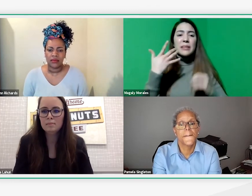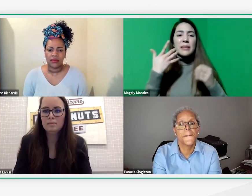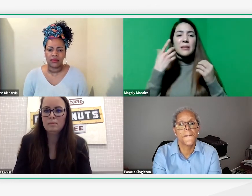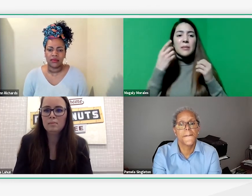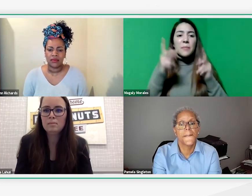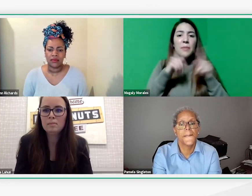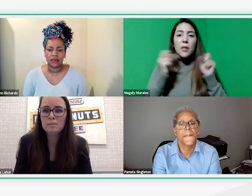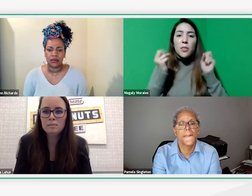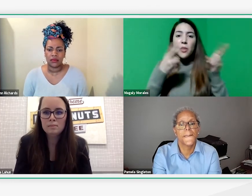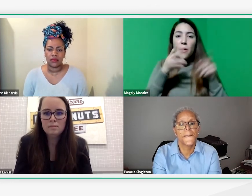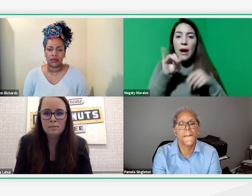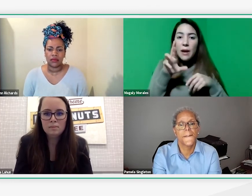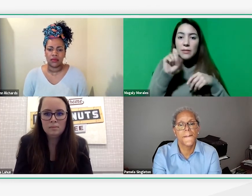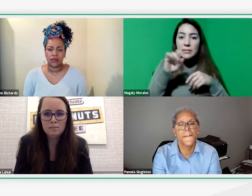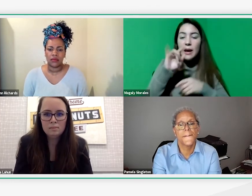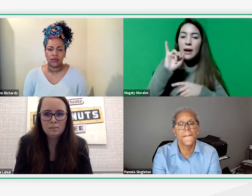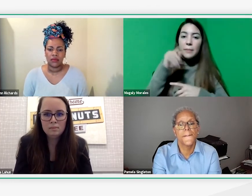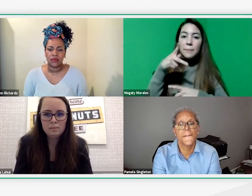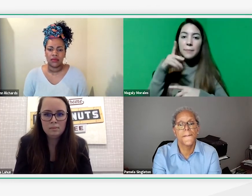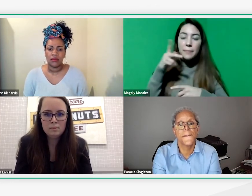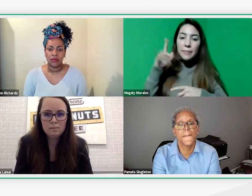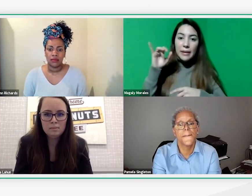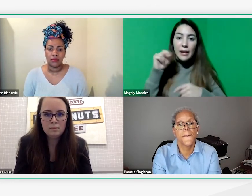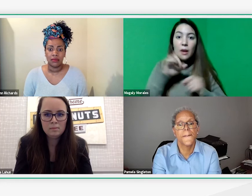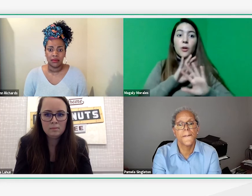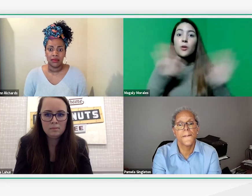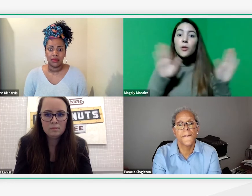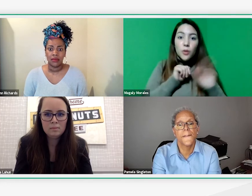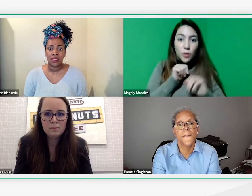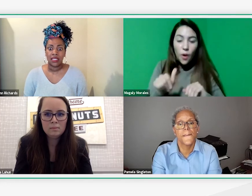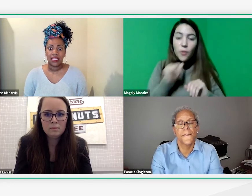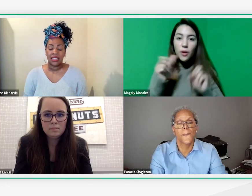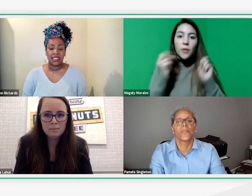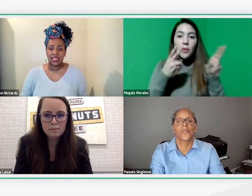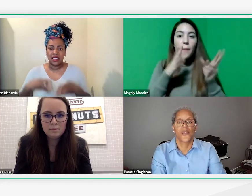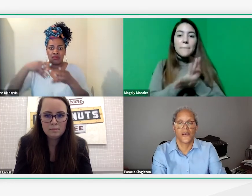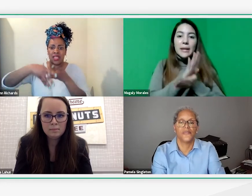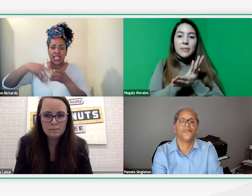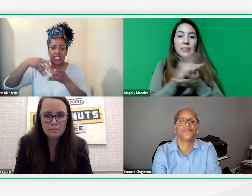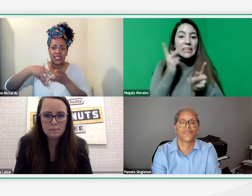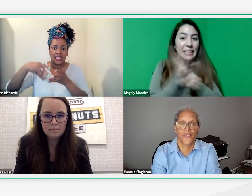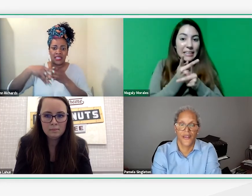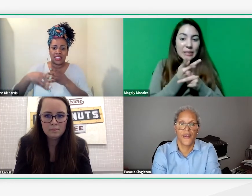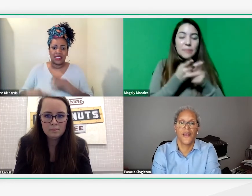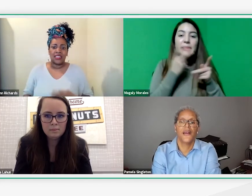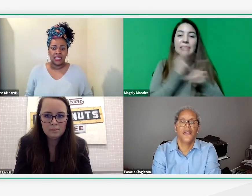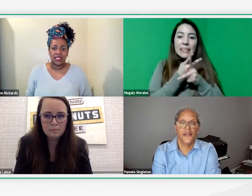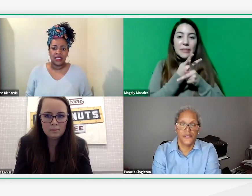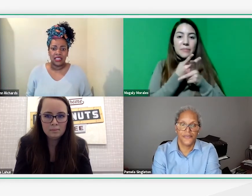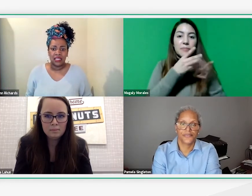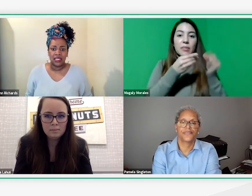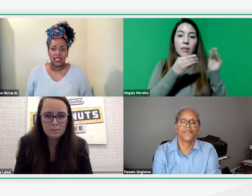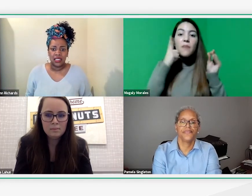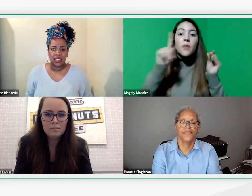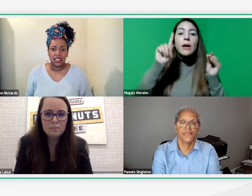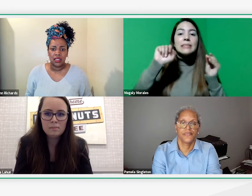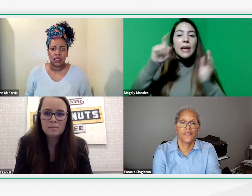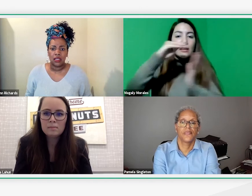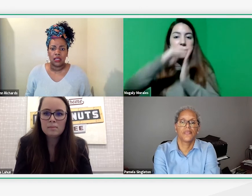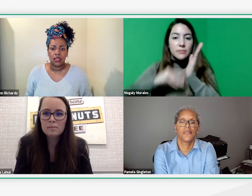we'll go on to the next slide.\N>>MAGALY MORALES: Be careful about throwing out those papers!